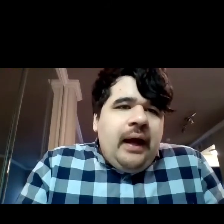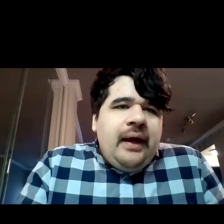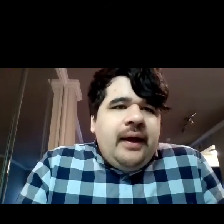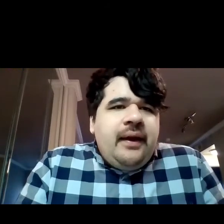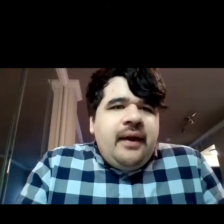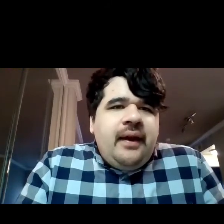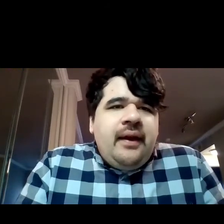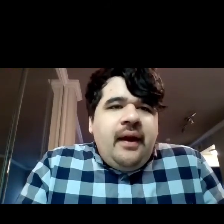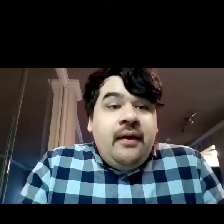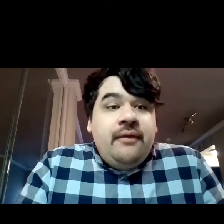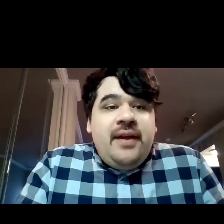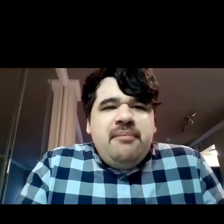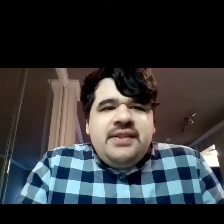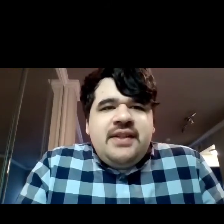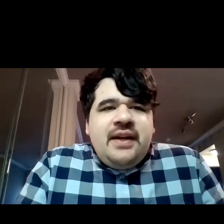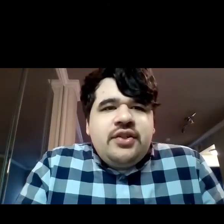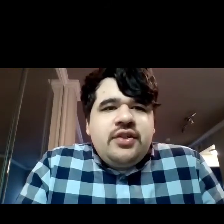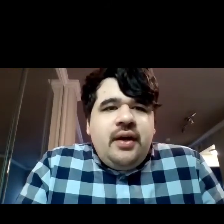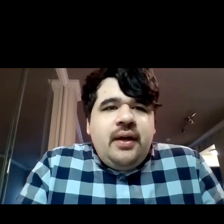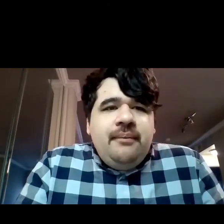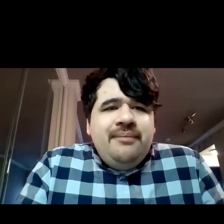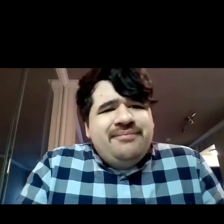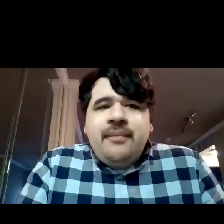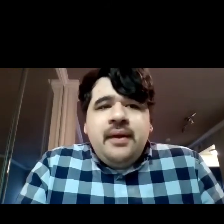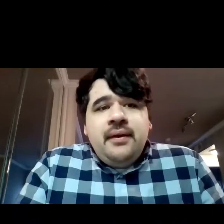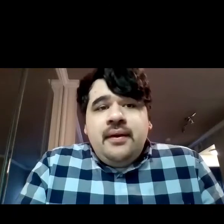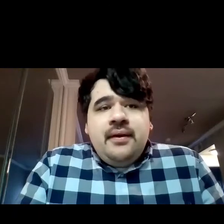I have a mustache, I'm mixed race,